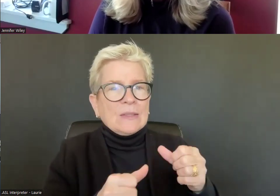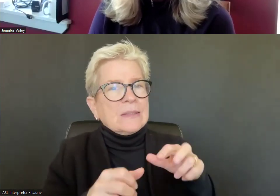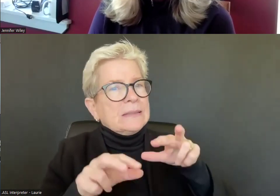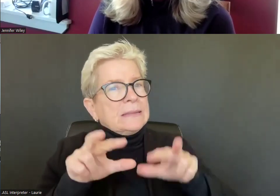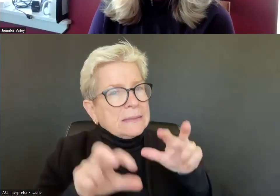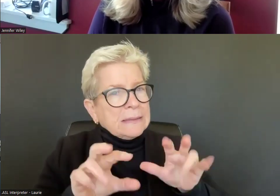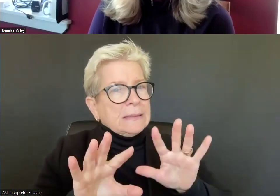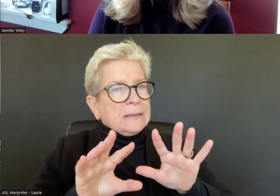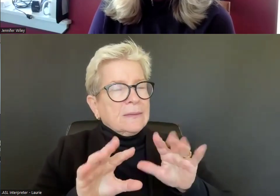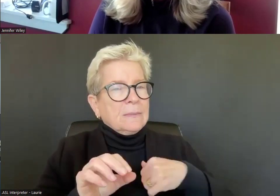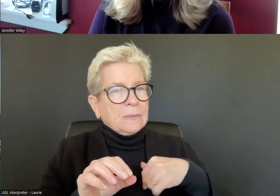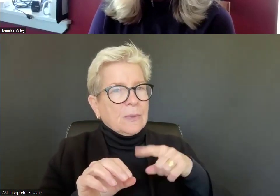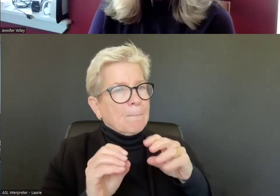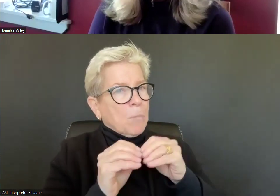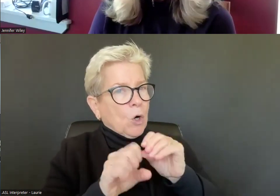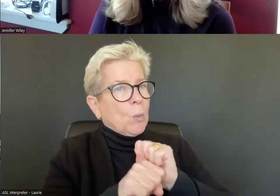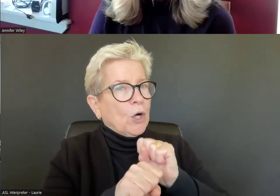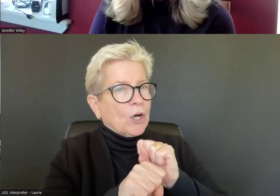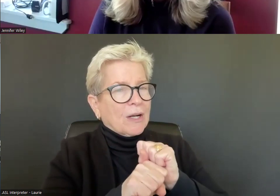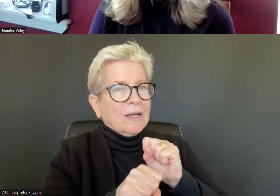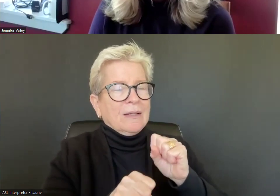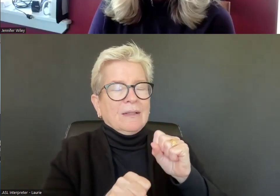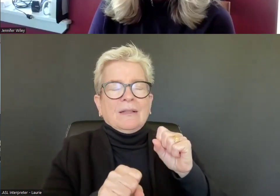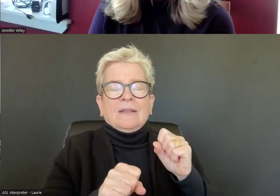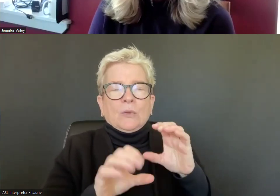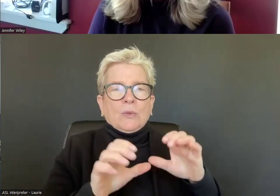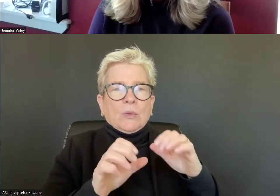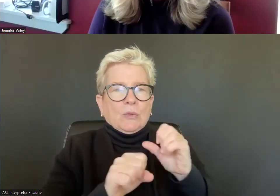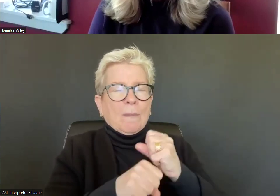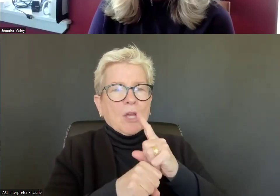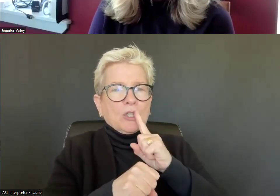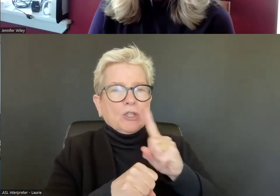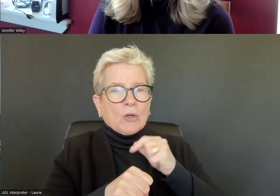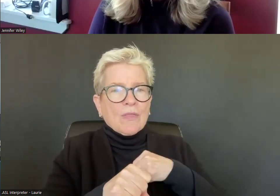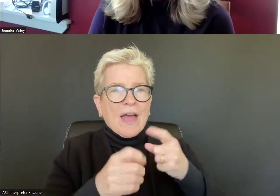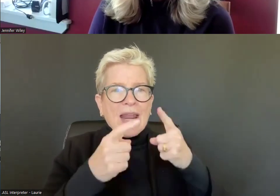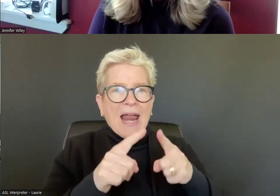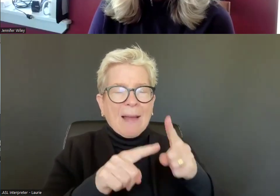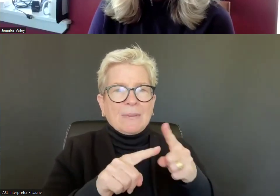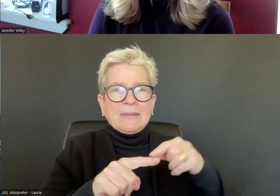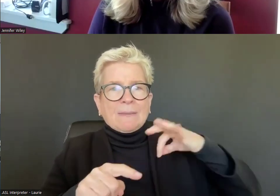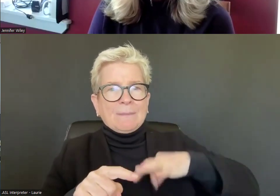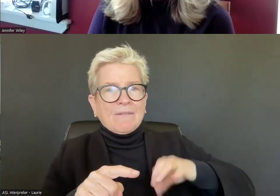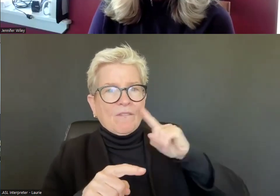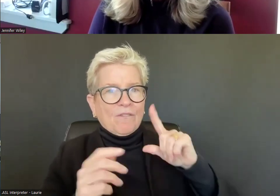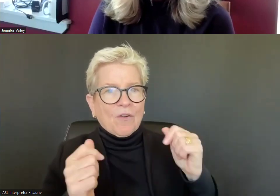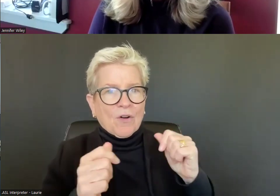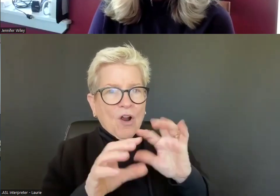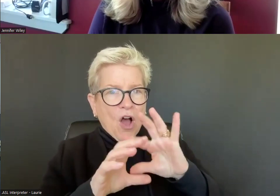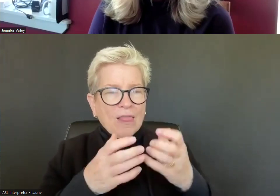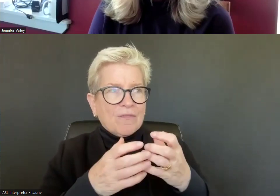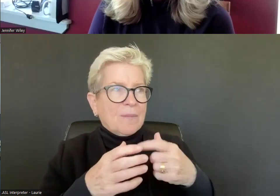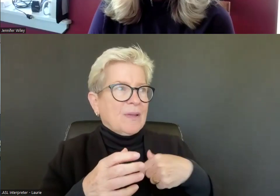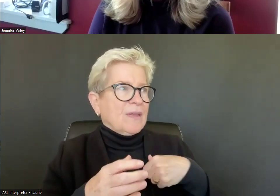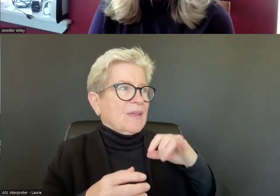that it's systematic; we want to make sure that it's useful and so that's one thing that we're